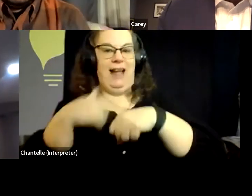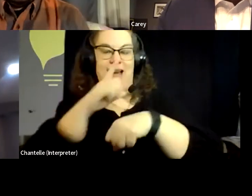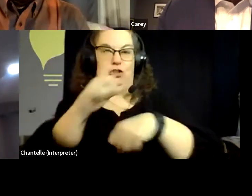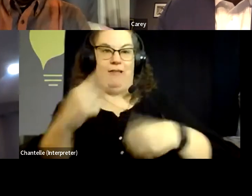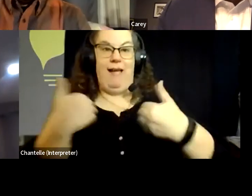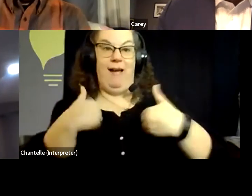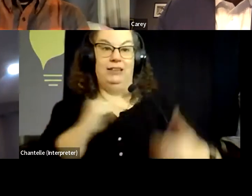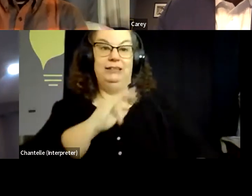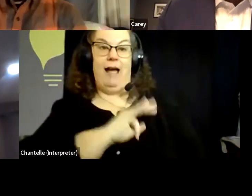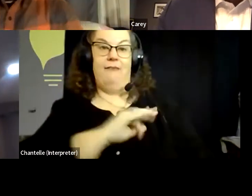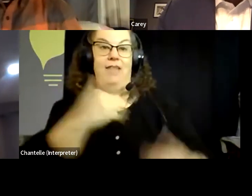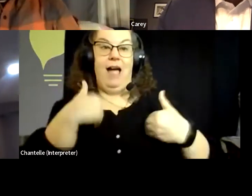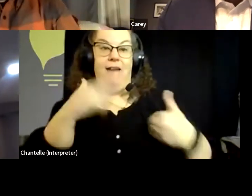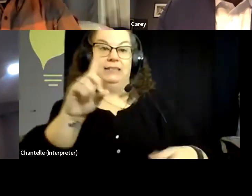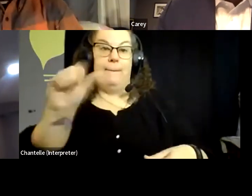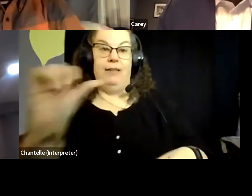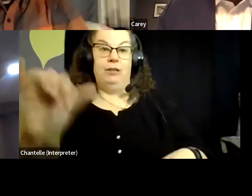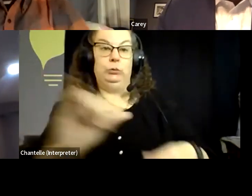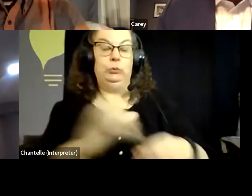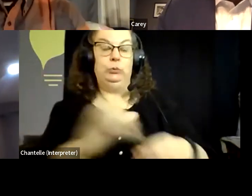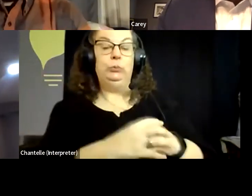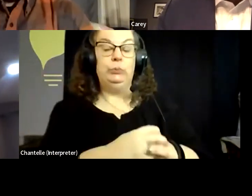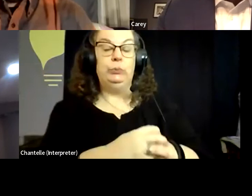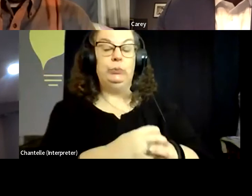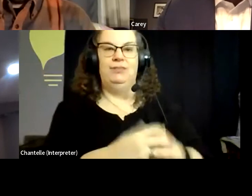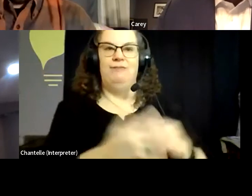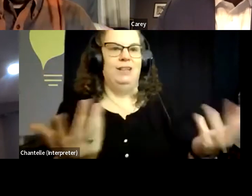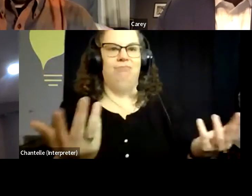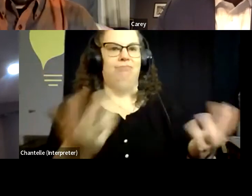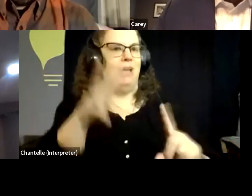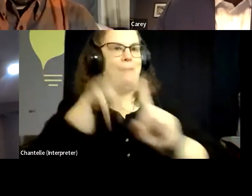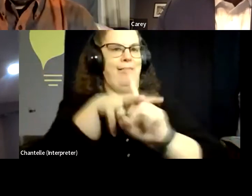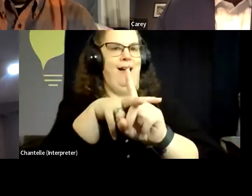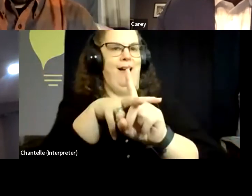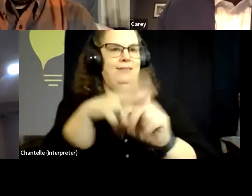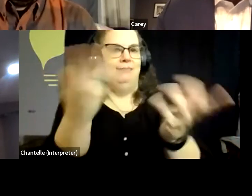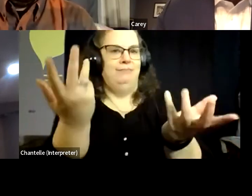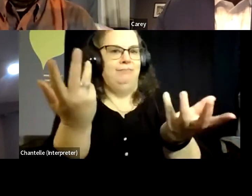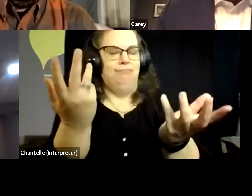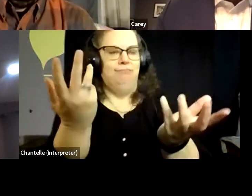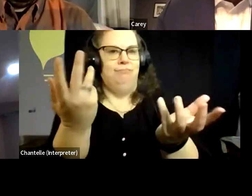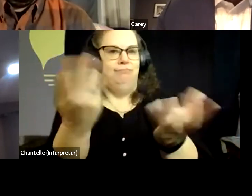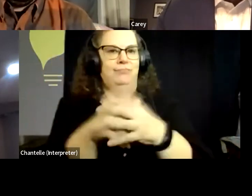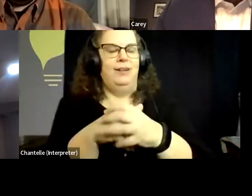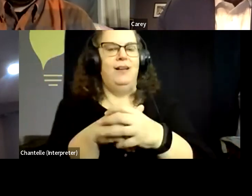with disabilities as well. Just apply. As long as you can do